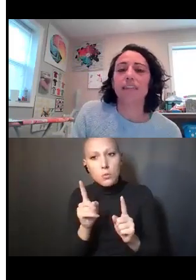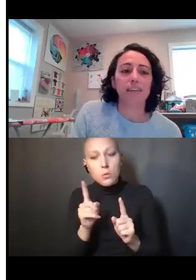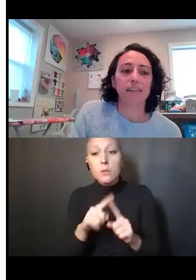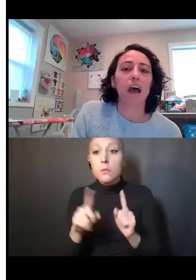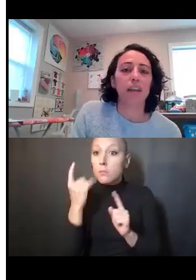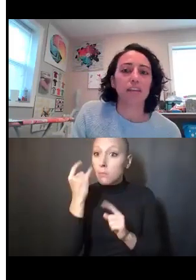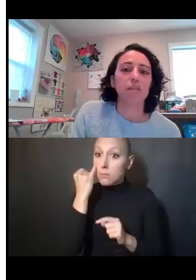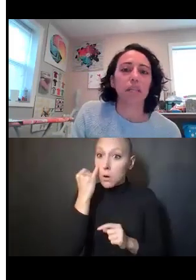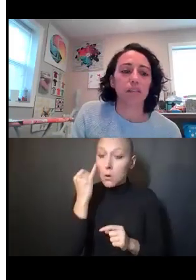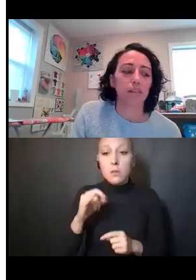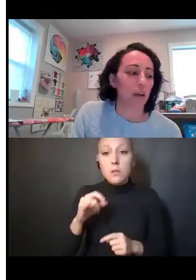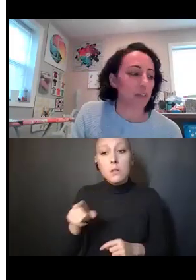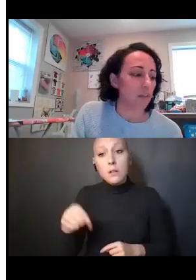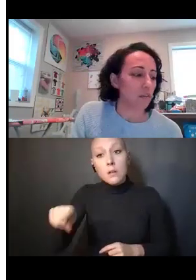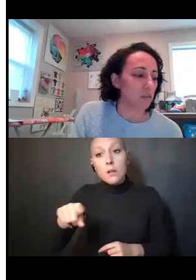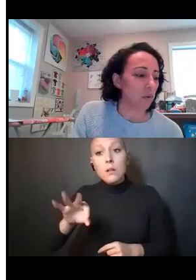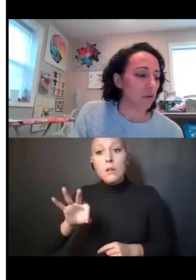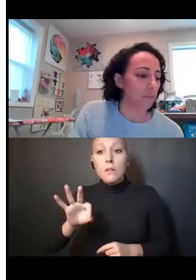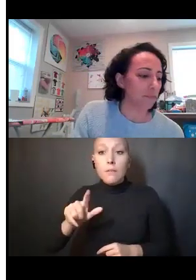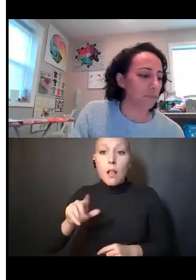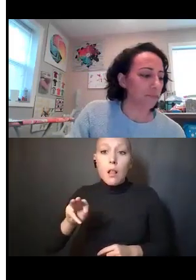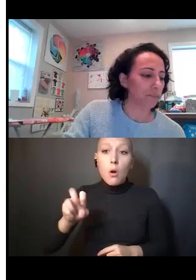then that does not need to be listed on the other support.